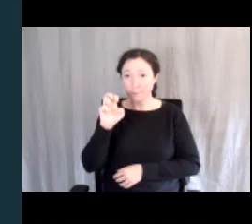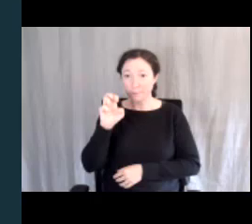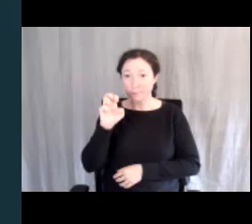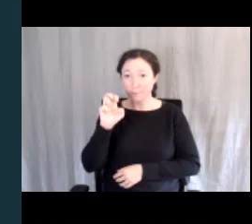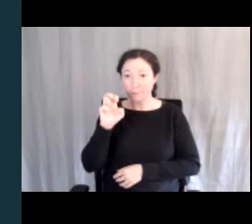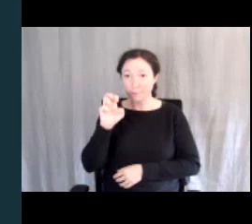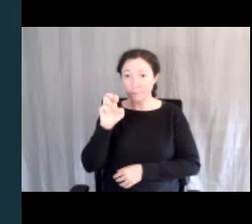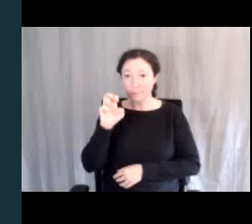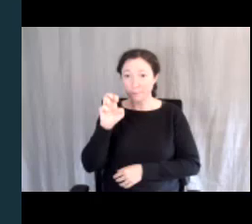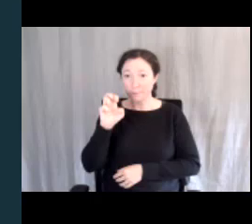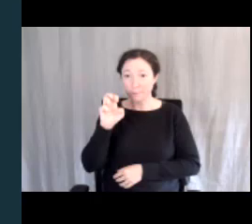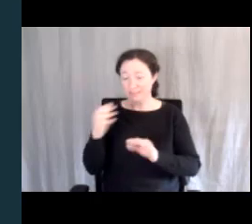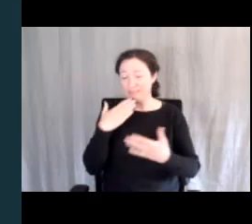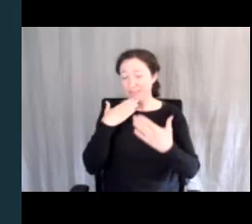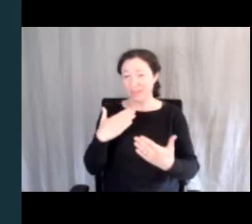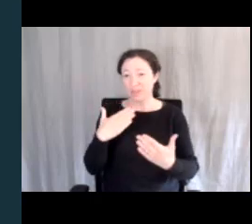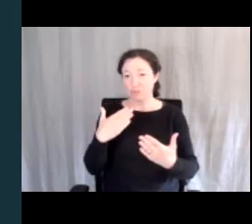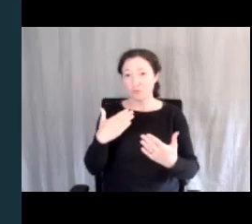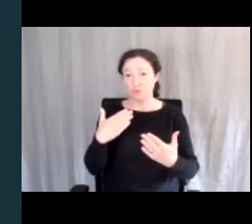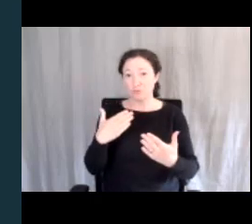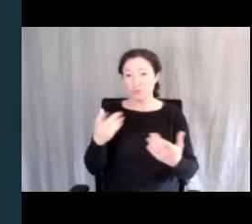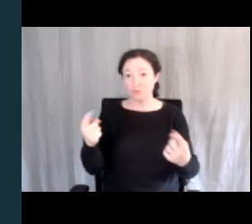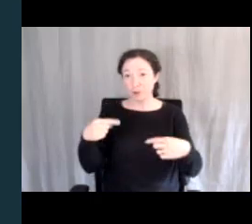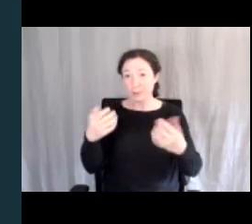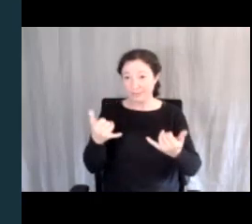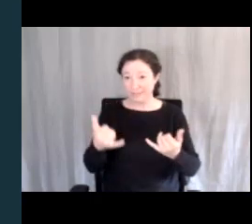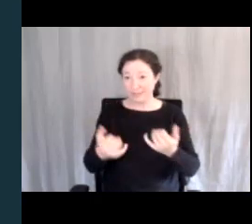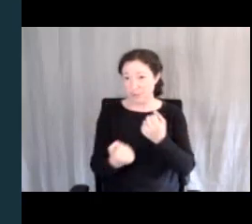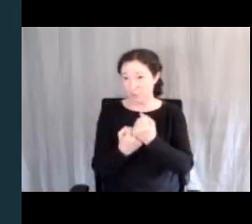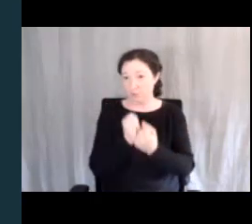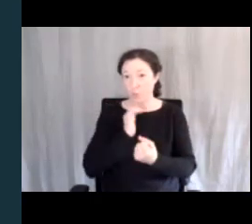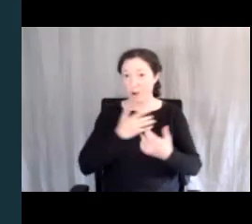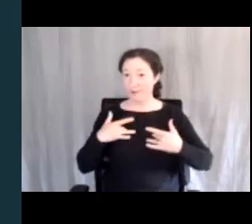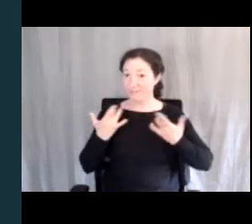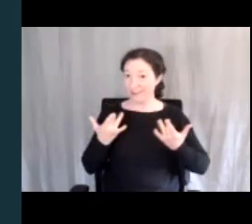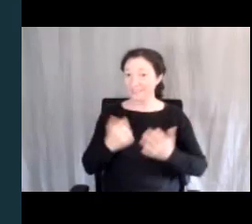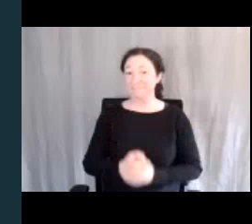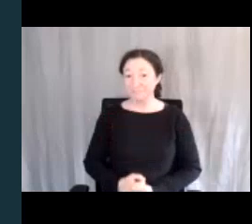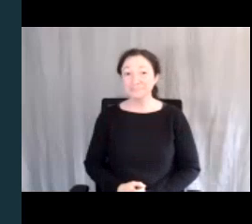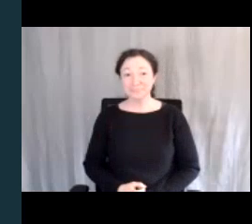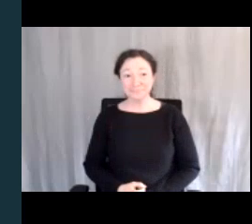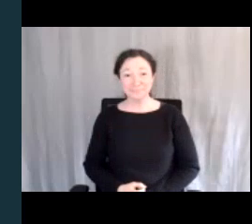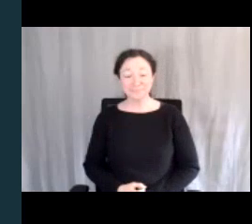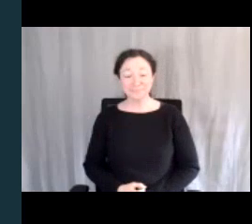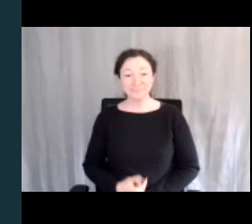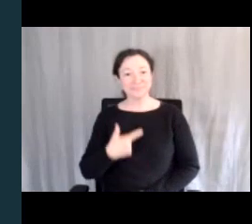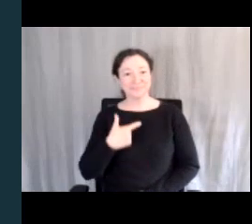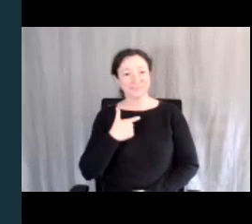and supporting our, our event. And I'm gonna, and I'm gonna be slower today.